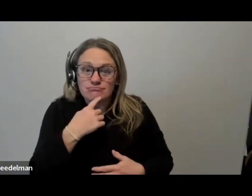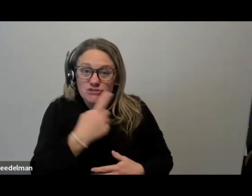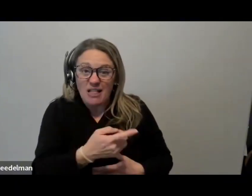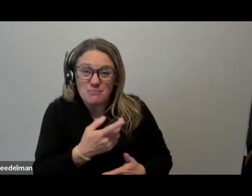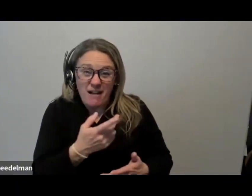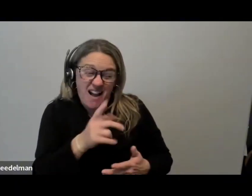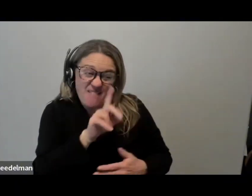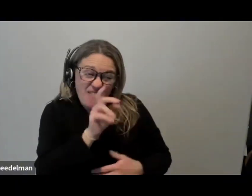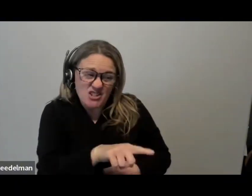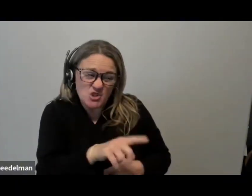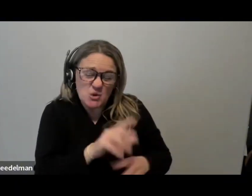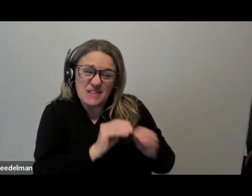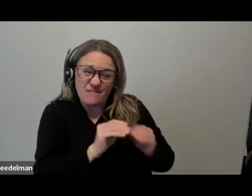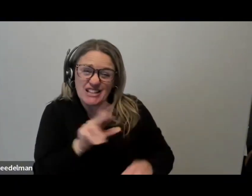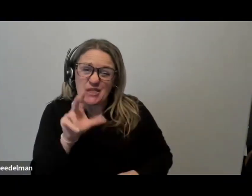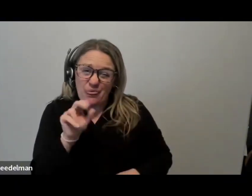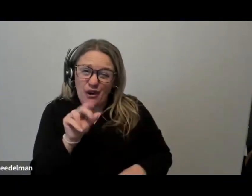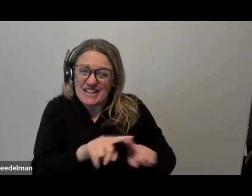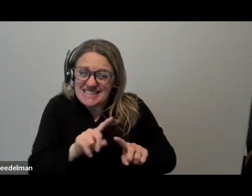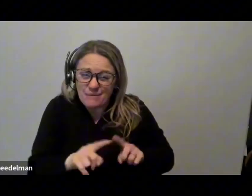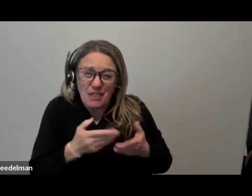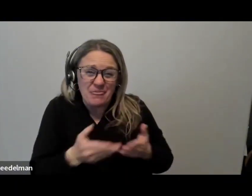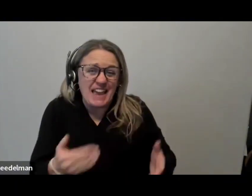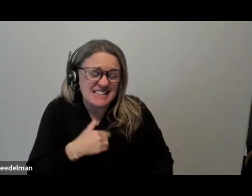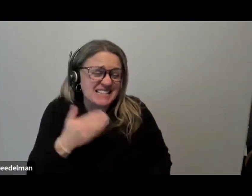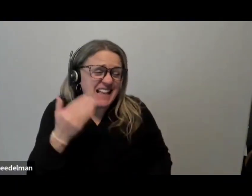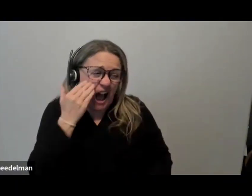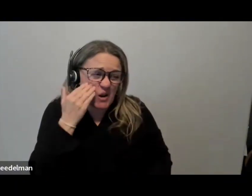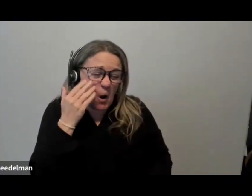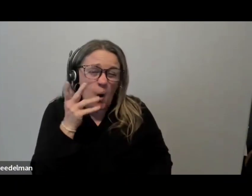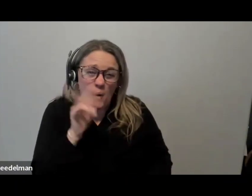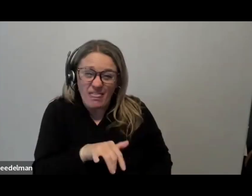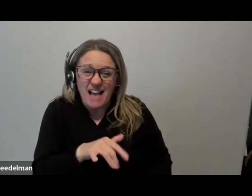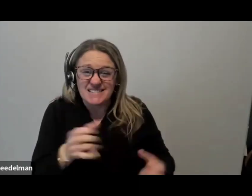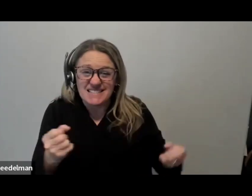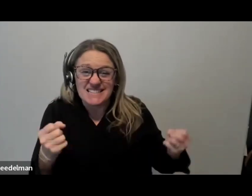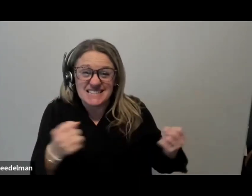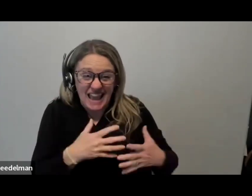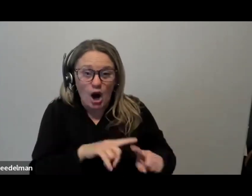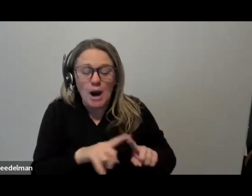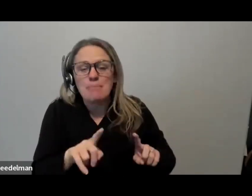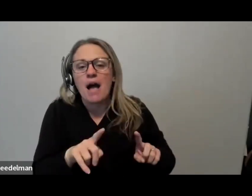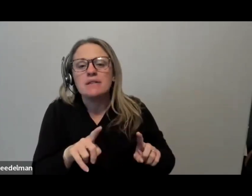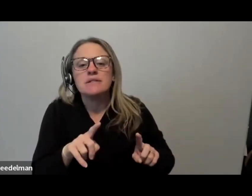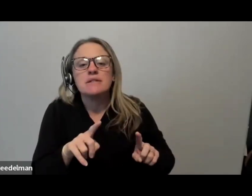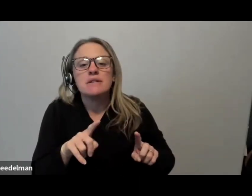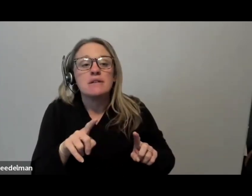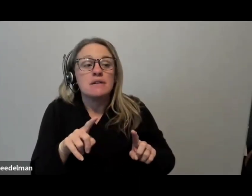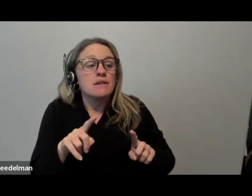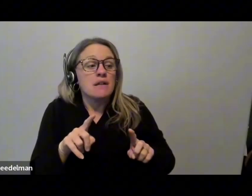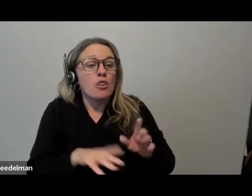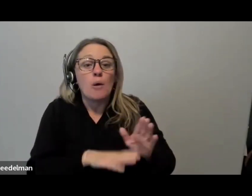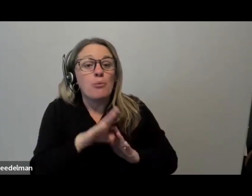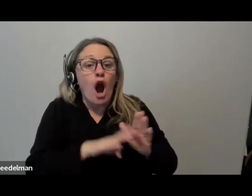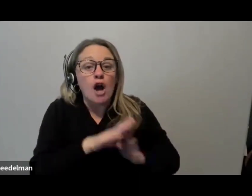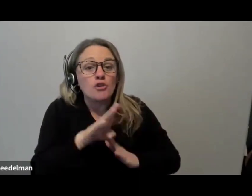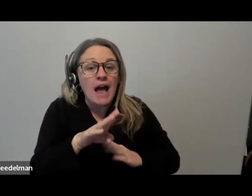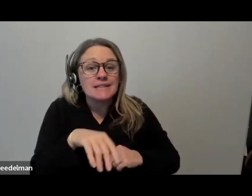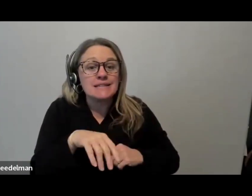and I'm so sorry and I know that feels like intimidating, but let's look at like what's the progress that's gonna be made? How are we gonna really unblock your product